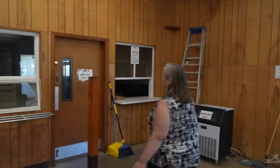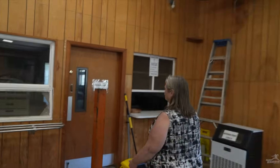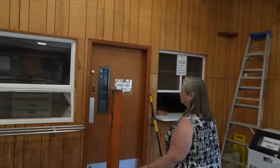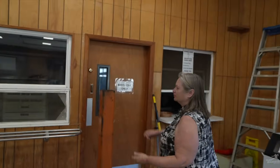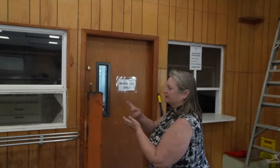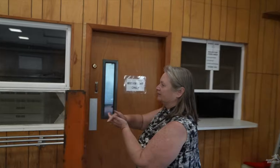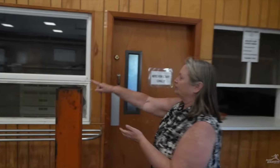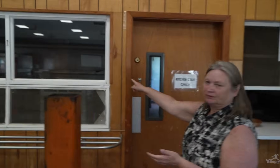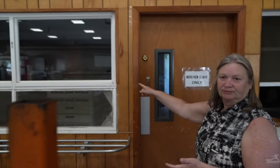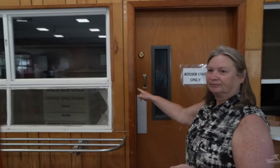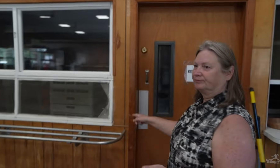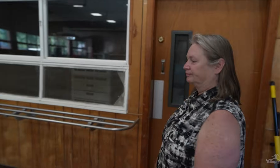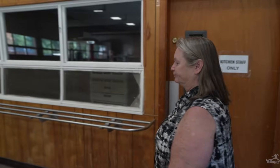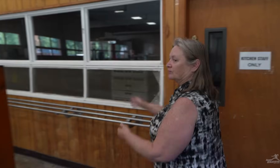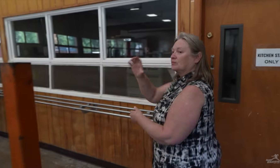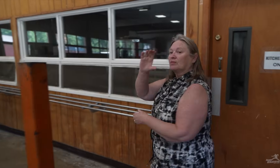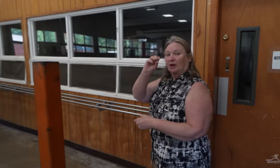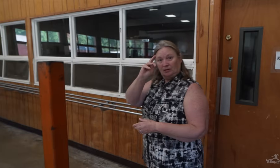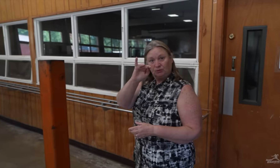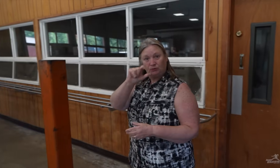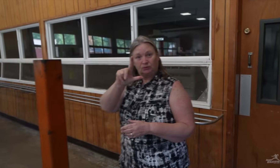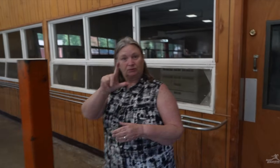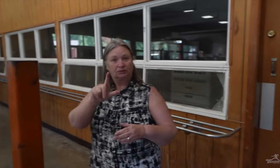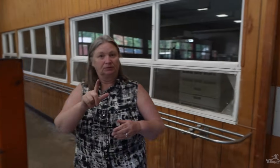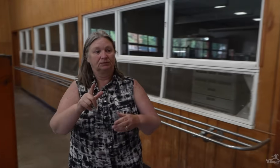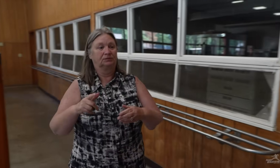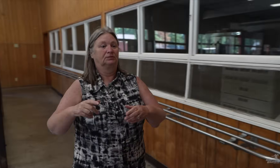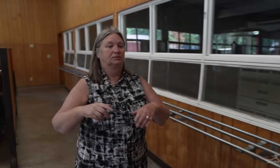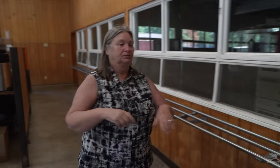The kitchen is inside that room. We serve in a communal style.